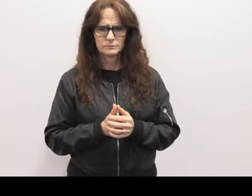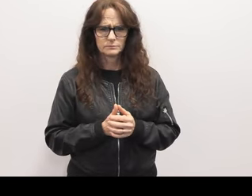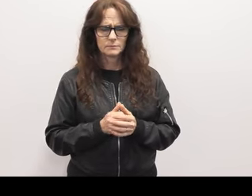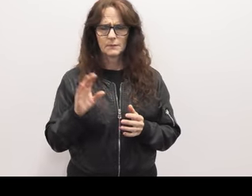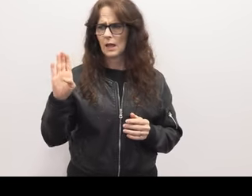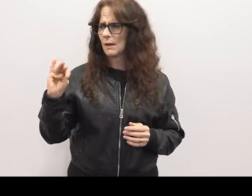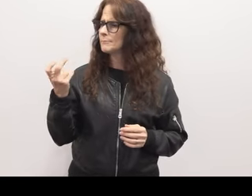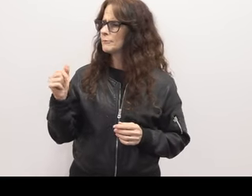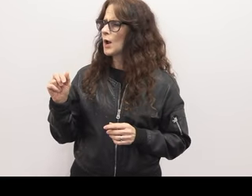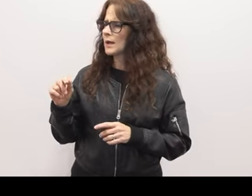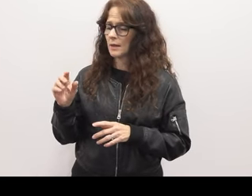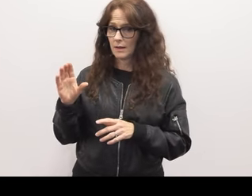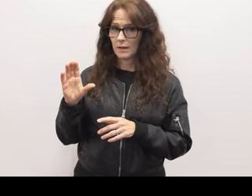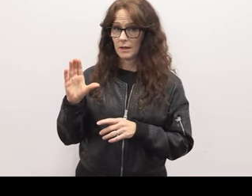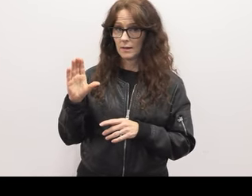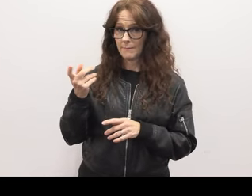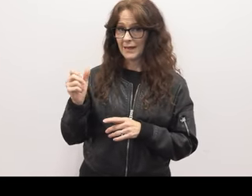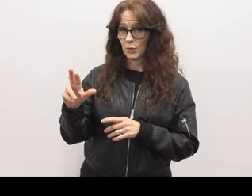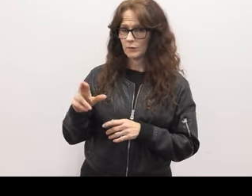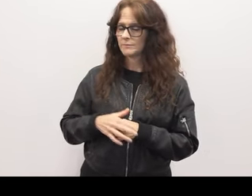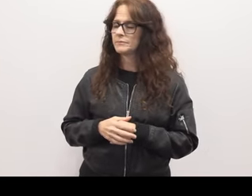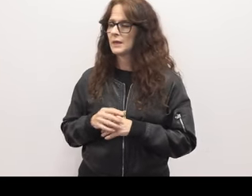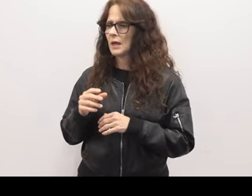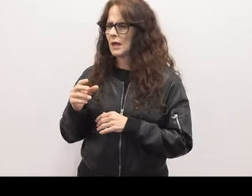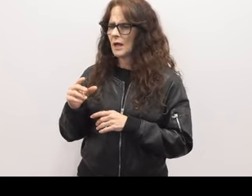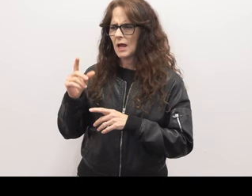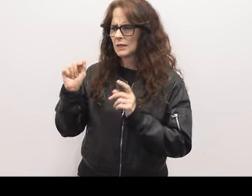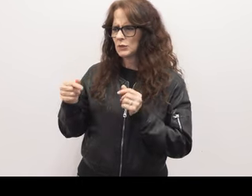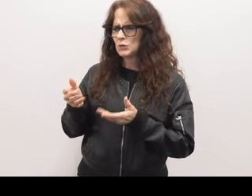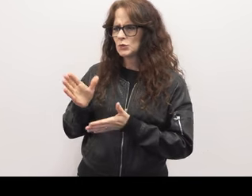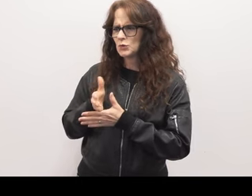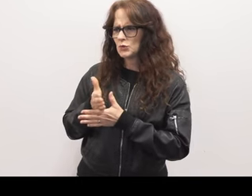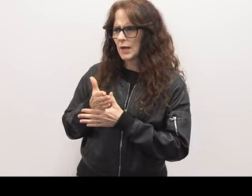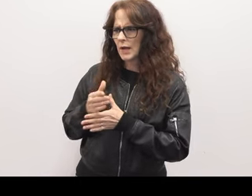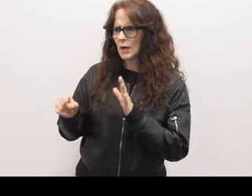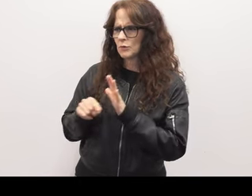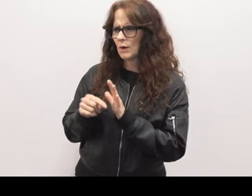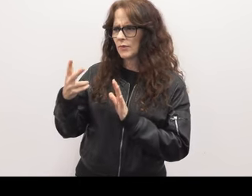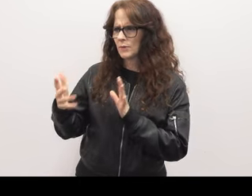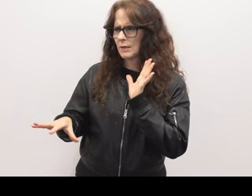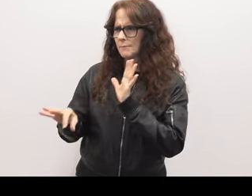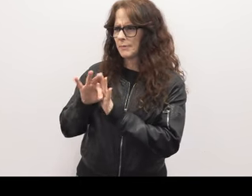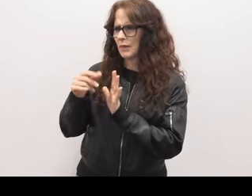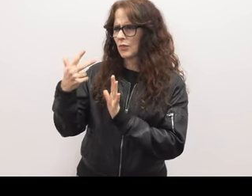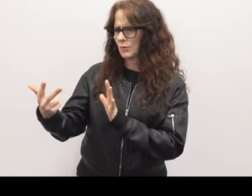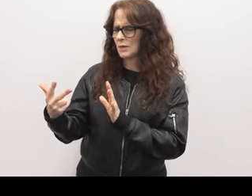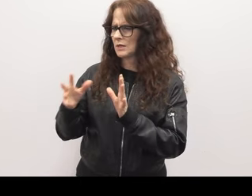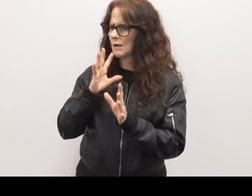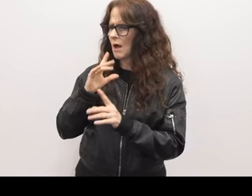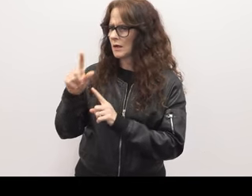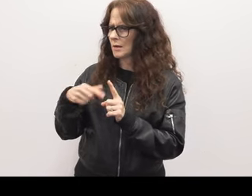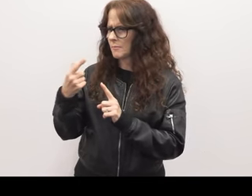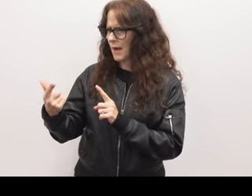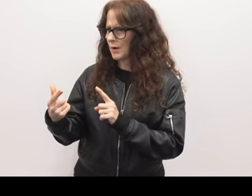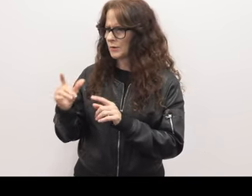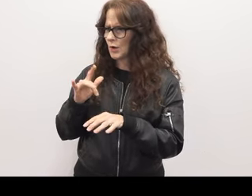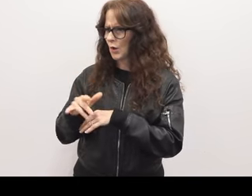a little bit about why grade three to Ms. Lopez's question? Like why would we pick grade three and talk a little bit about early reading initiative?